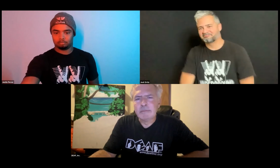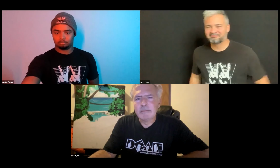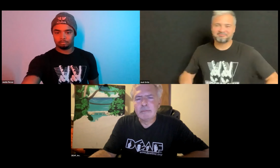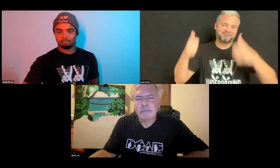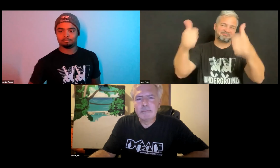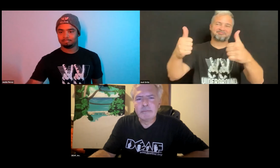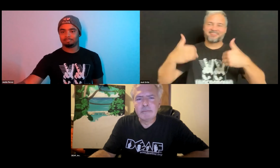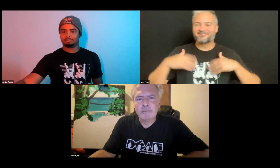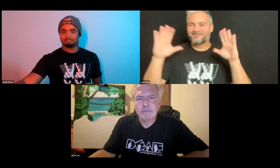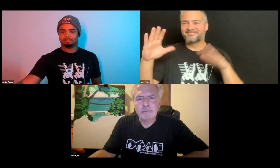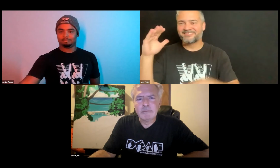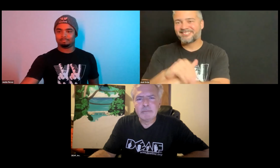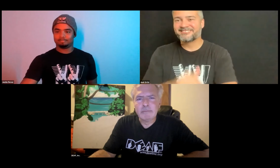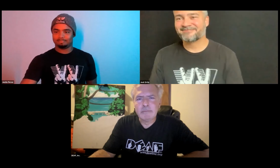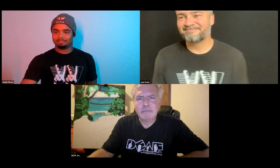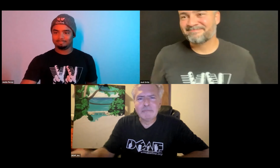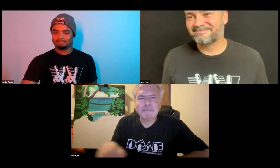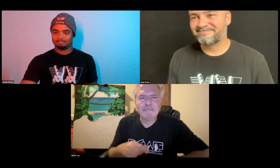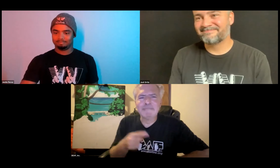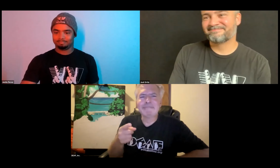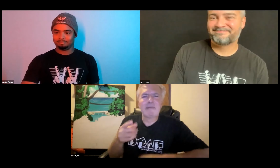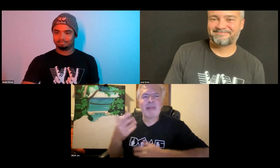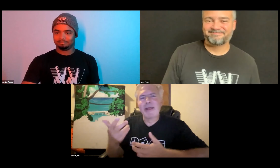Thank you so much. And have a good night.